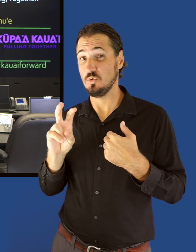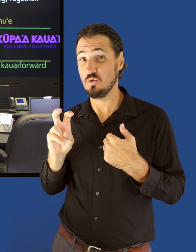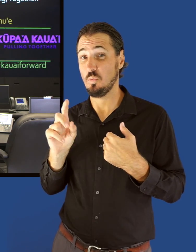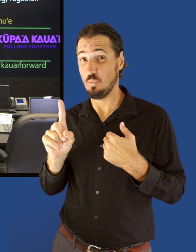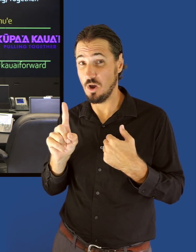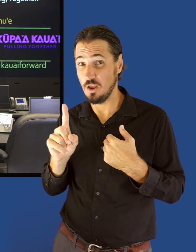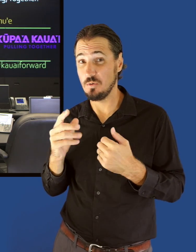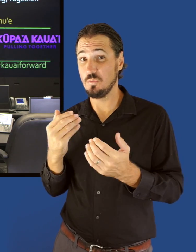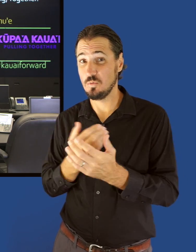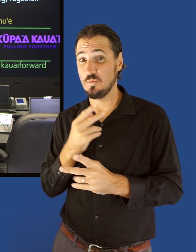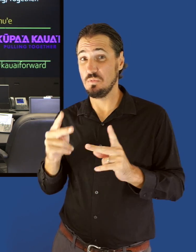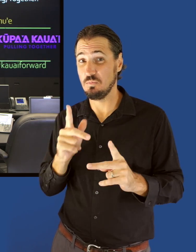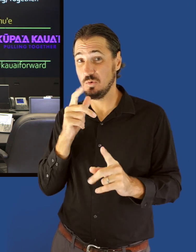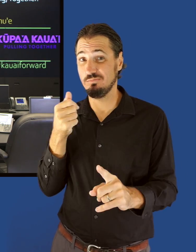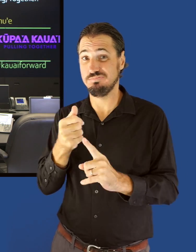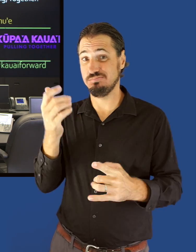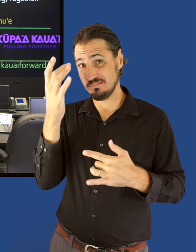reported statewide today.